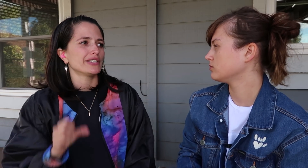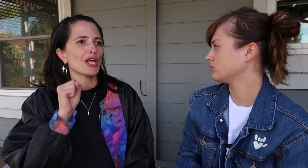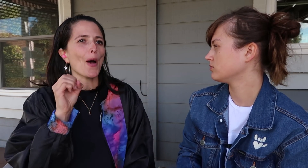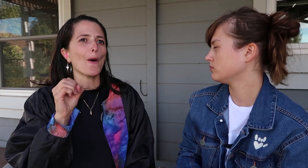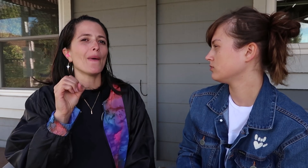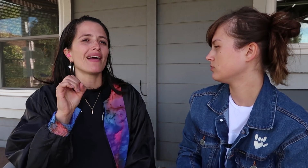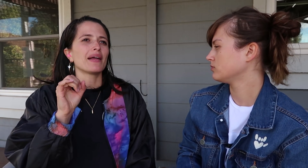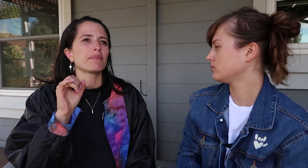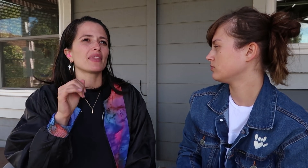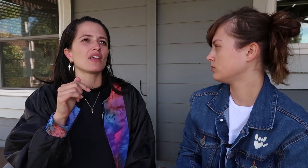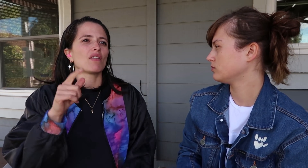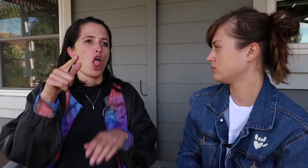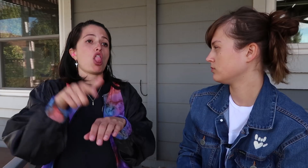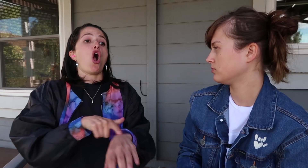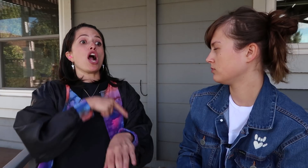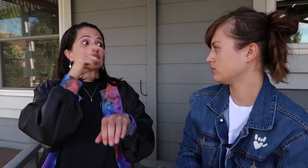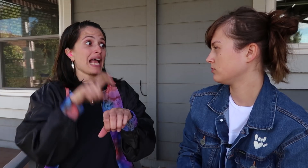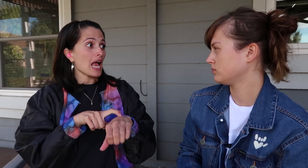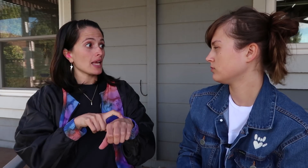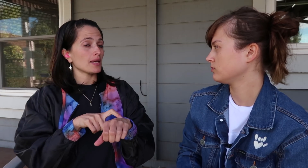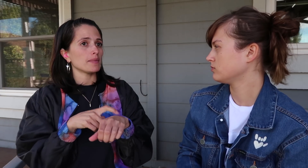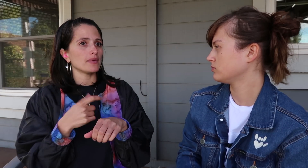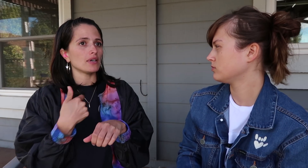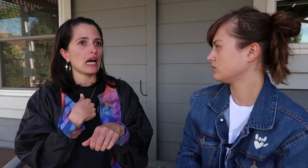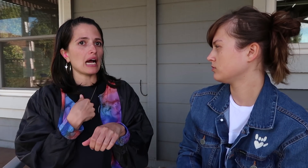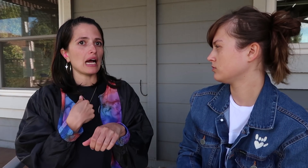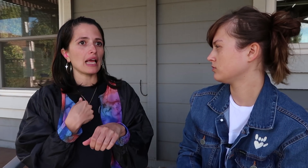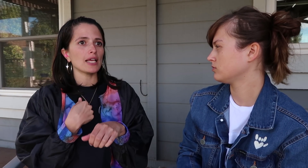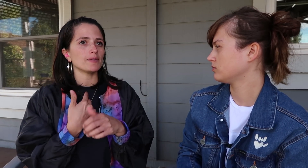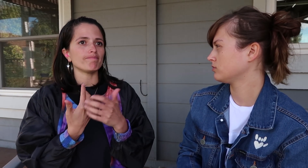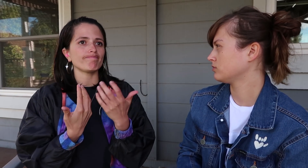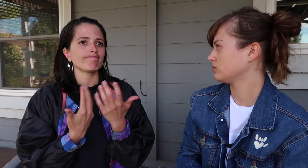So because of that, for a long time I...